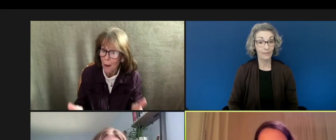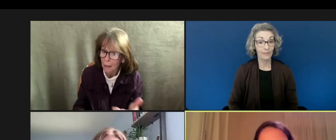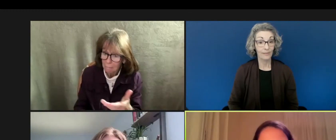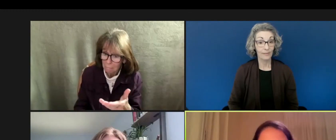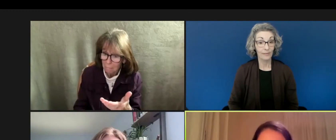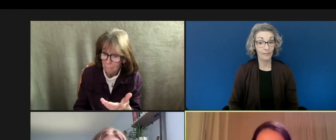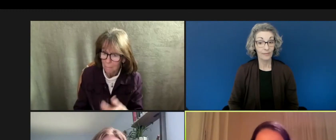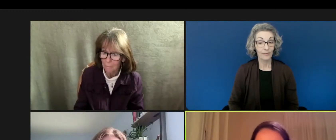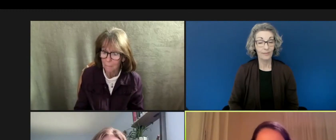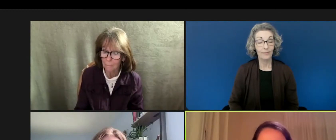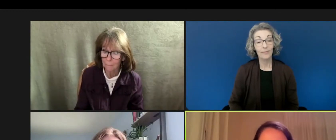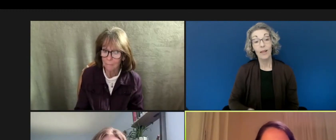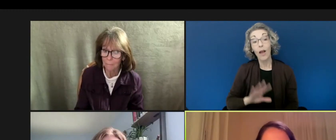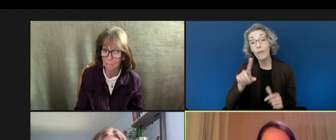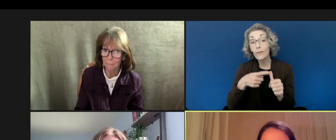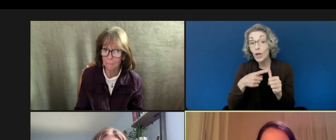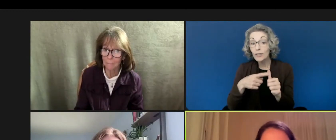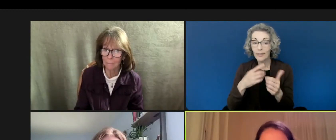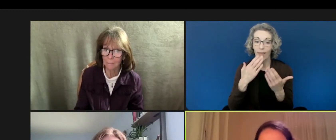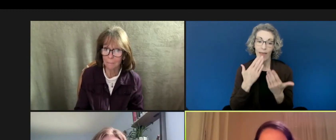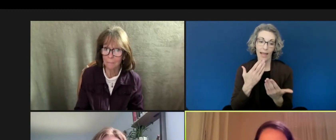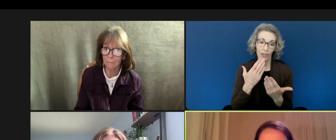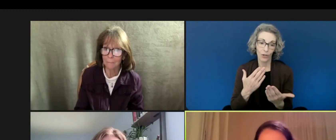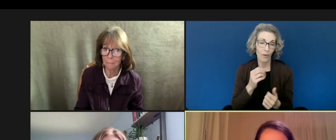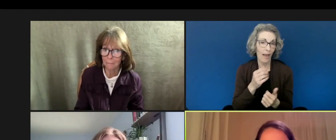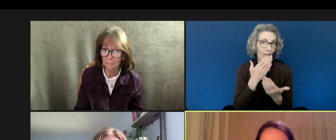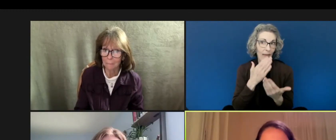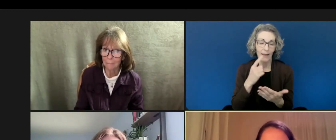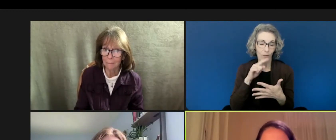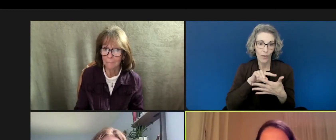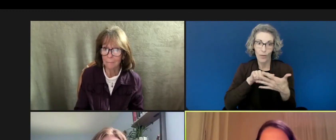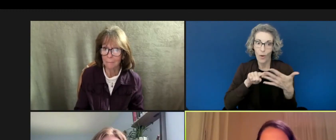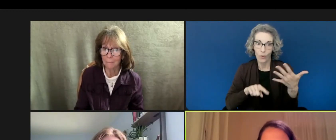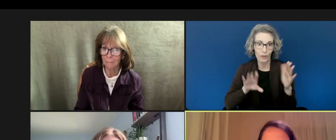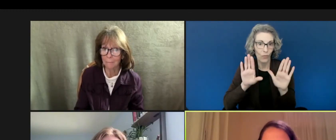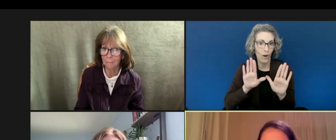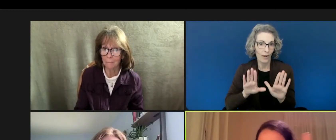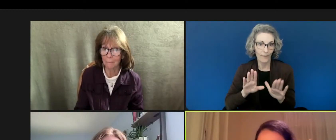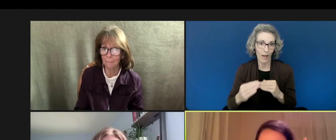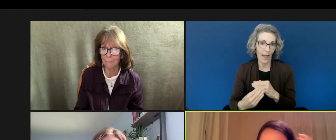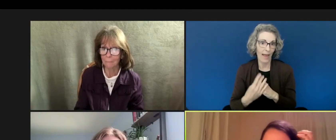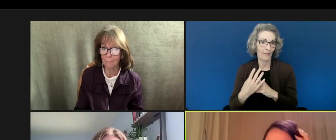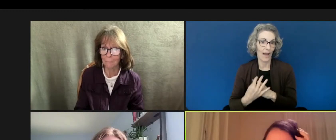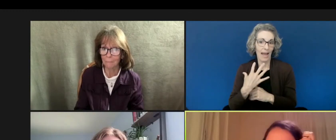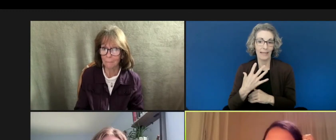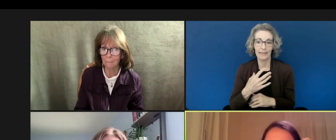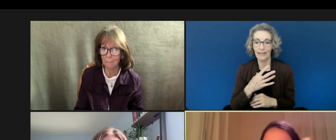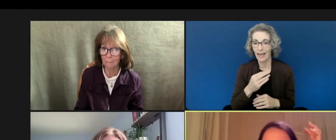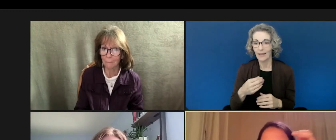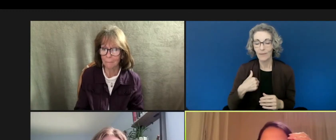First of all, thank you, and thanks for these wonderful advices and I'll really think about everything.